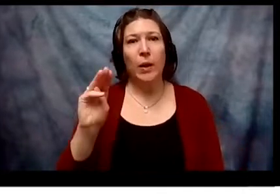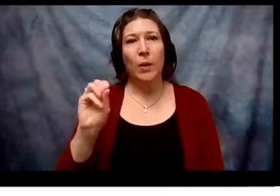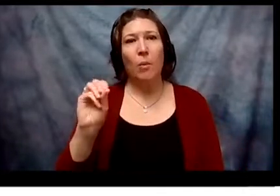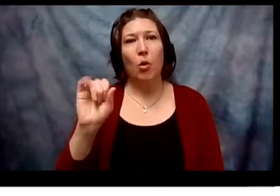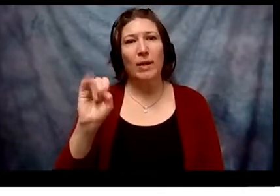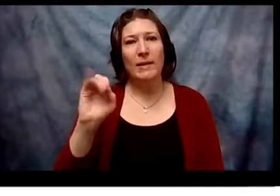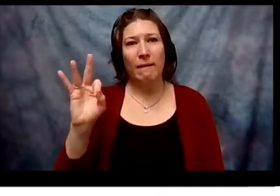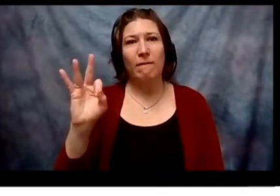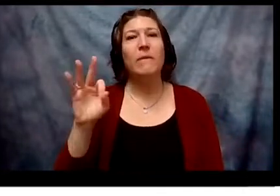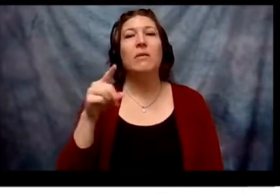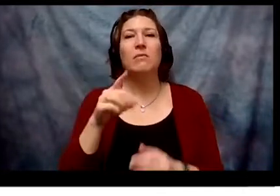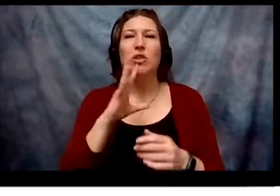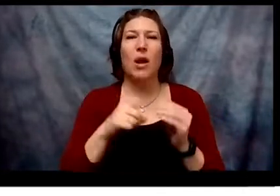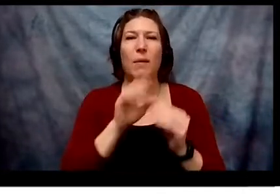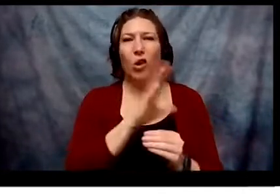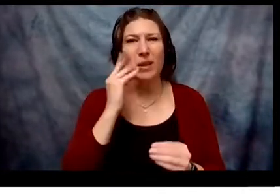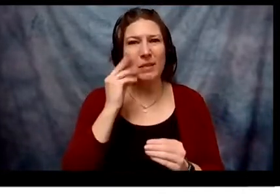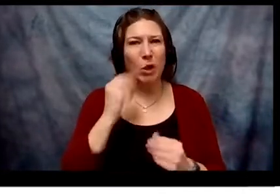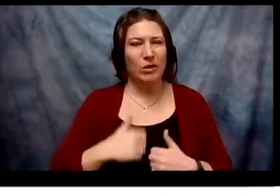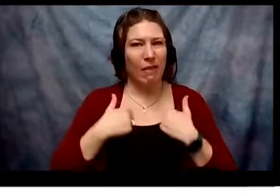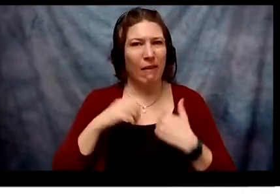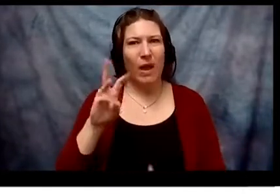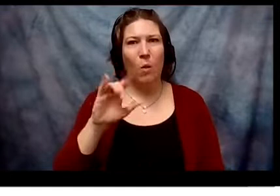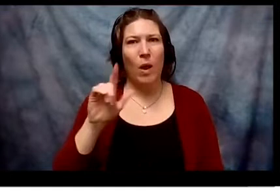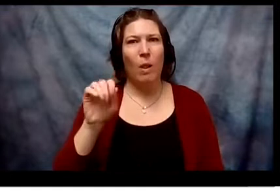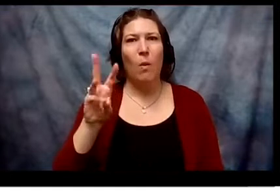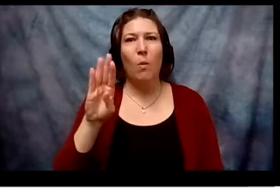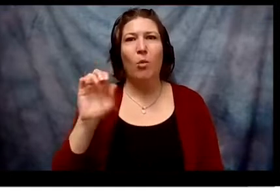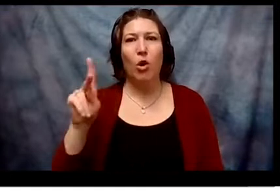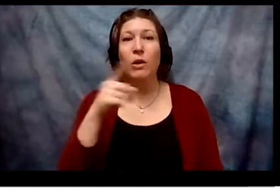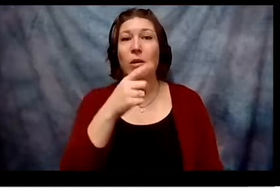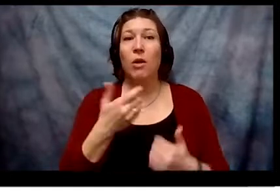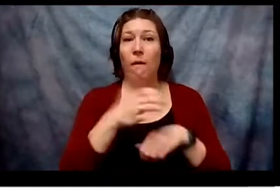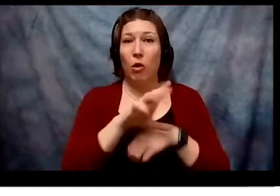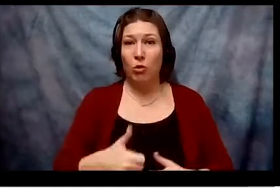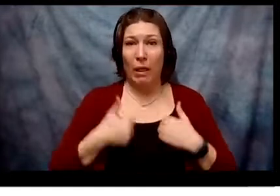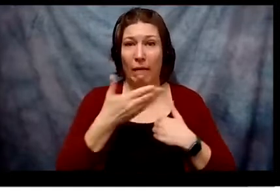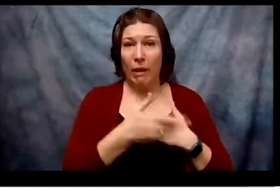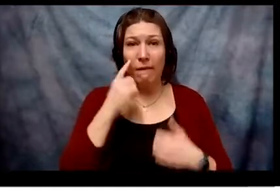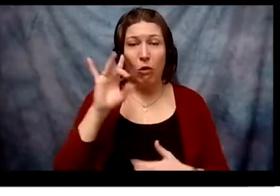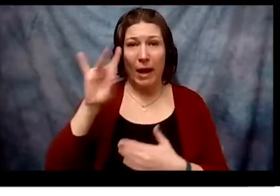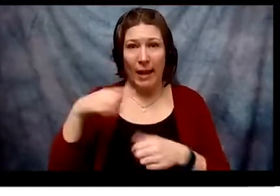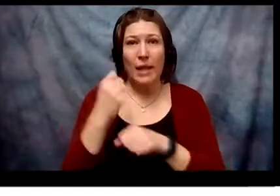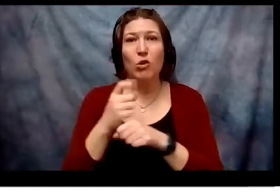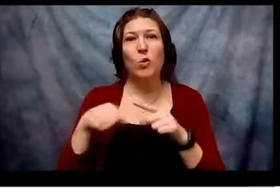life at Willowbrook, Judy was forced to live at Willowbrook for eight years as a child.